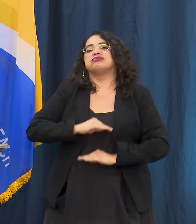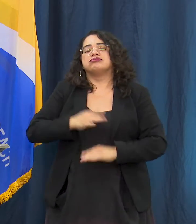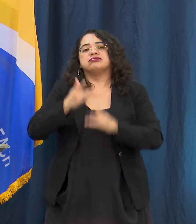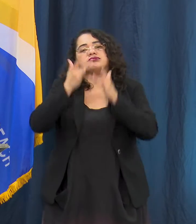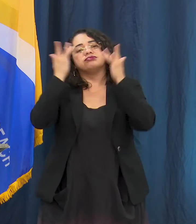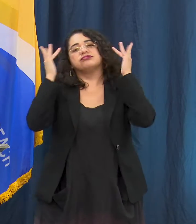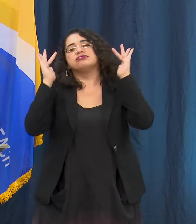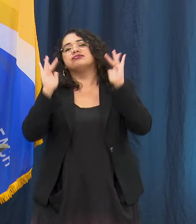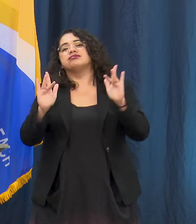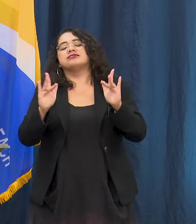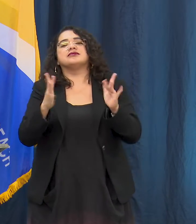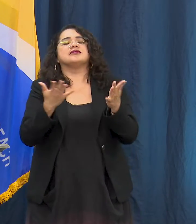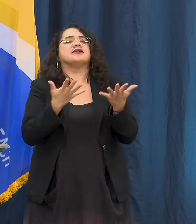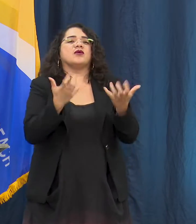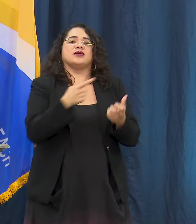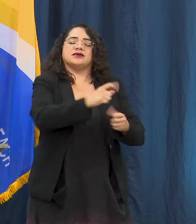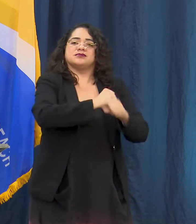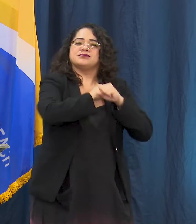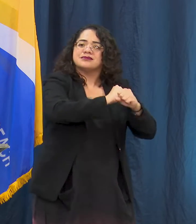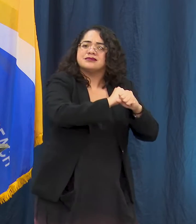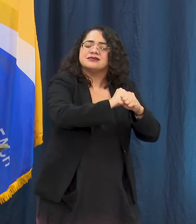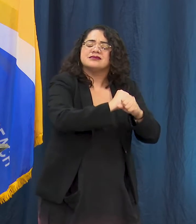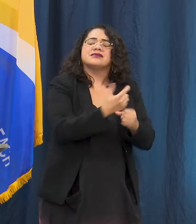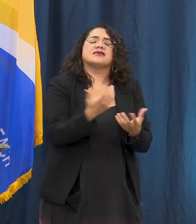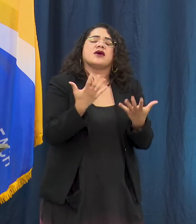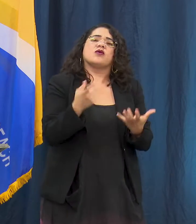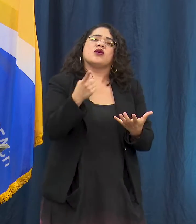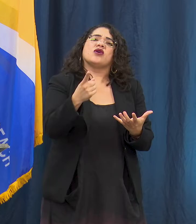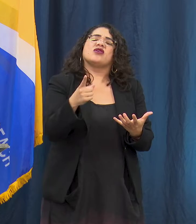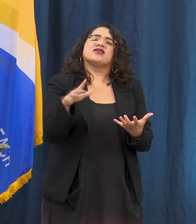is safe. We want you to take the stand and to be able to protest and take